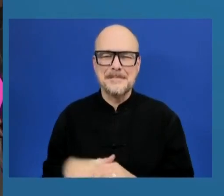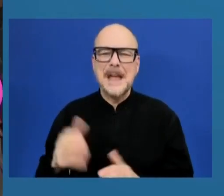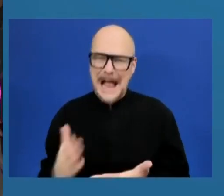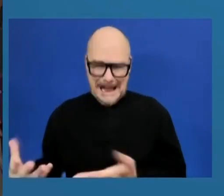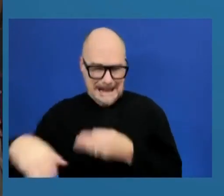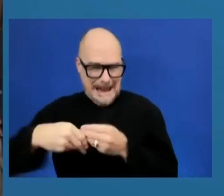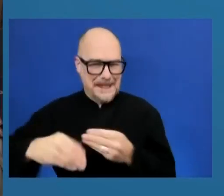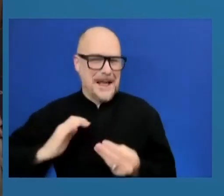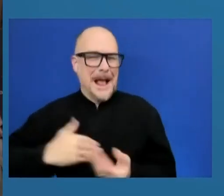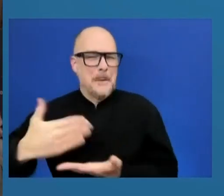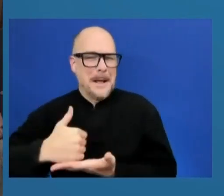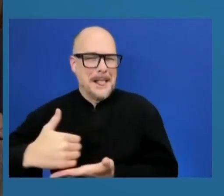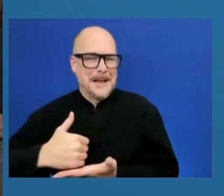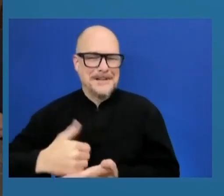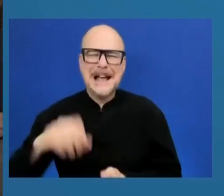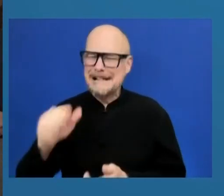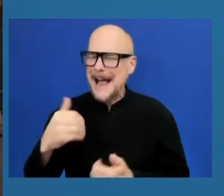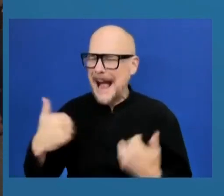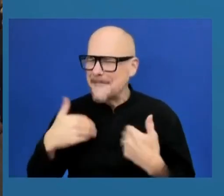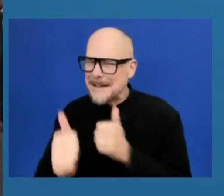you can have a contest who has the most pens at the end of the